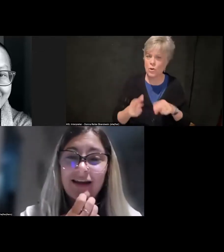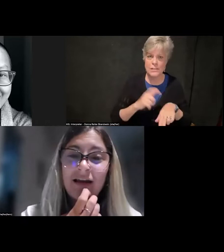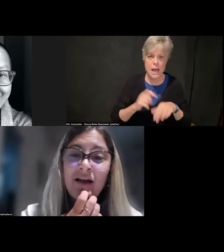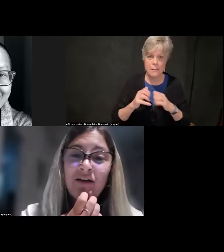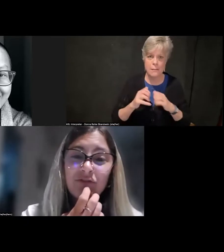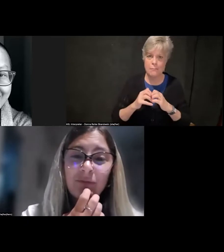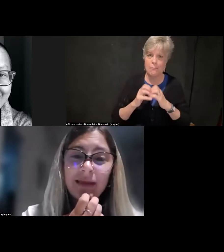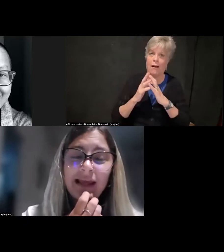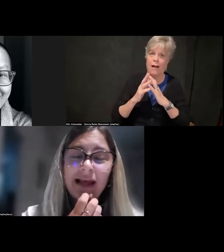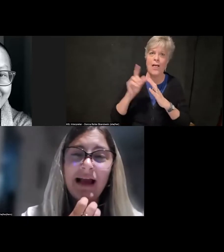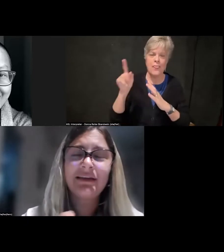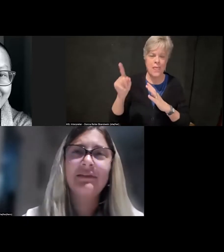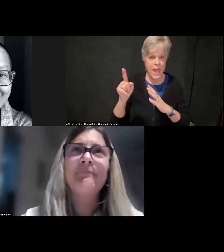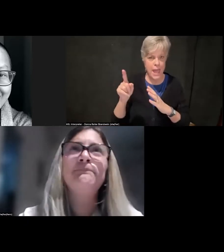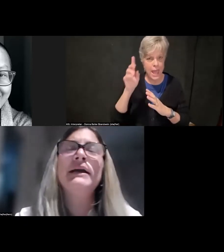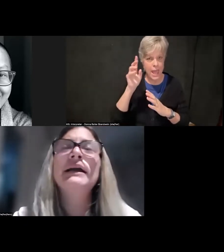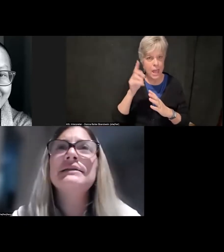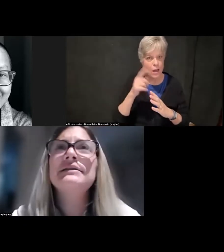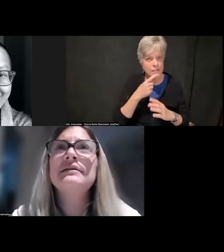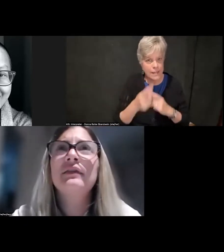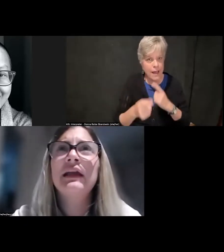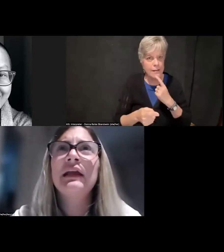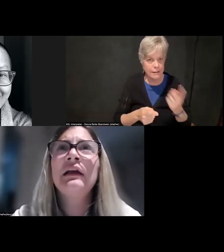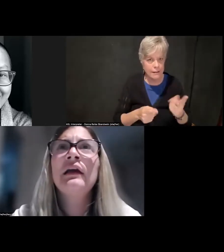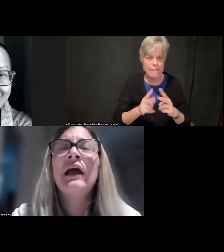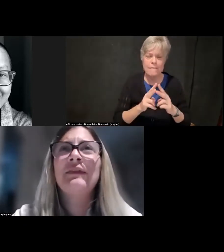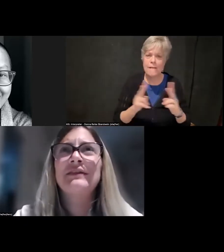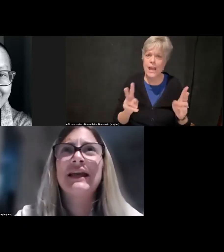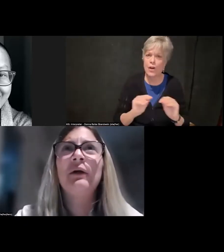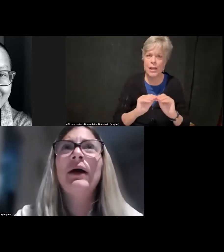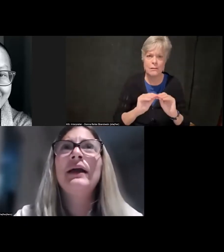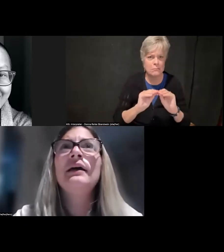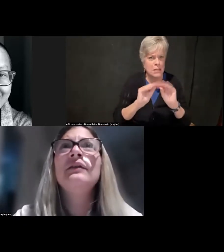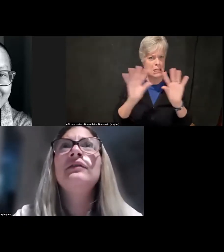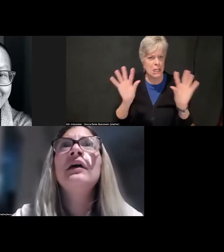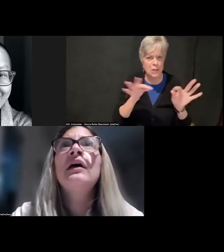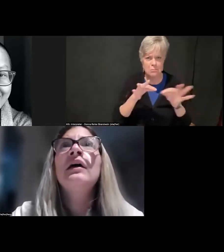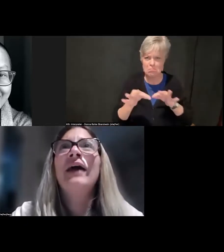And for me, I think the biggest thing and the takeaway is